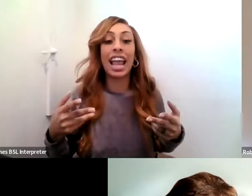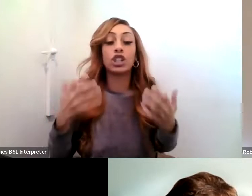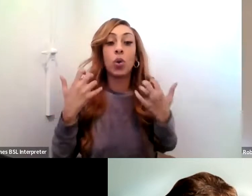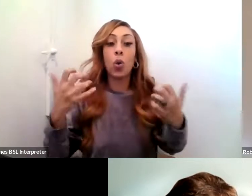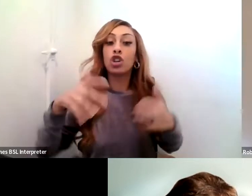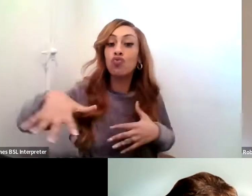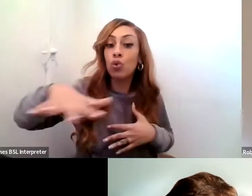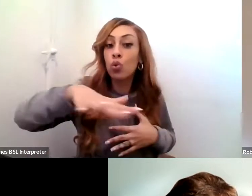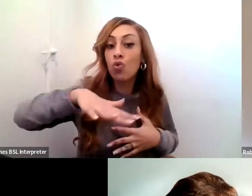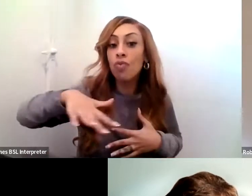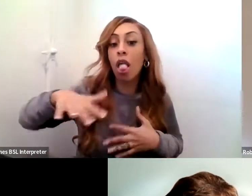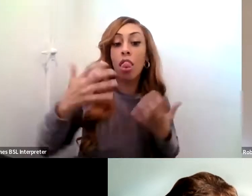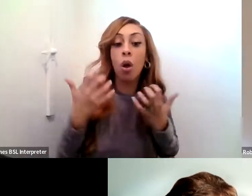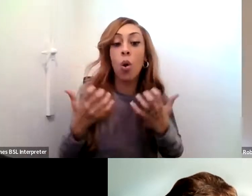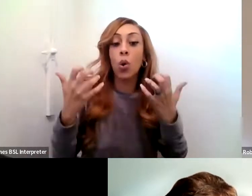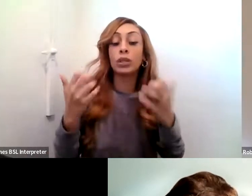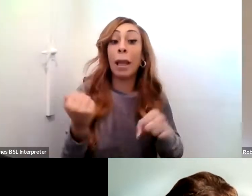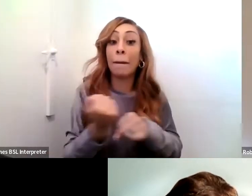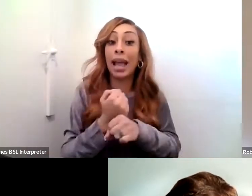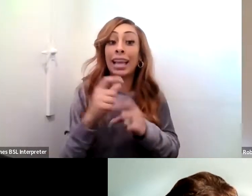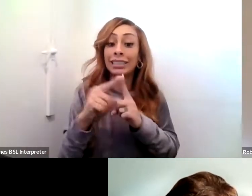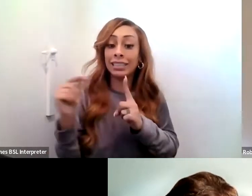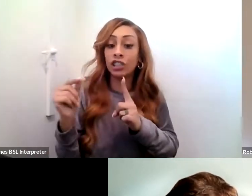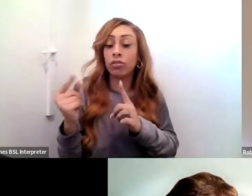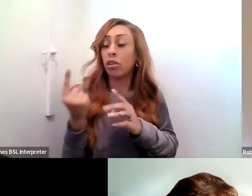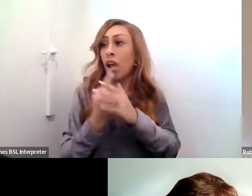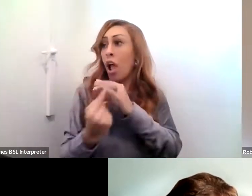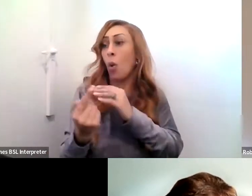and really make the digital not just about accessibility,